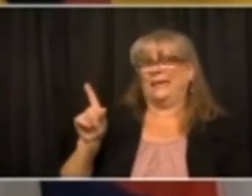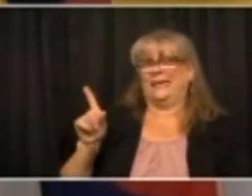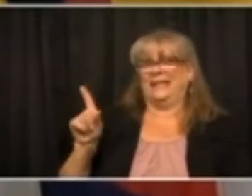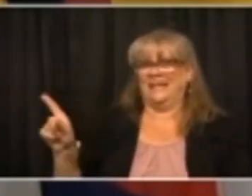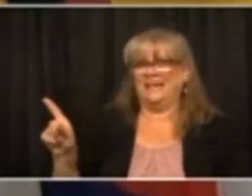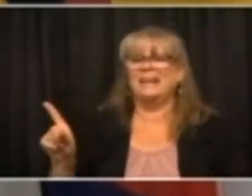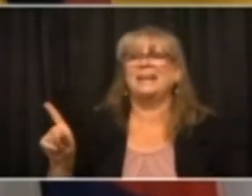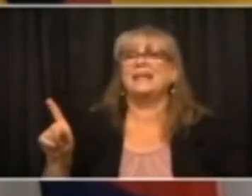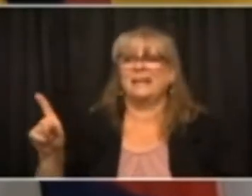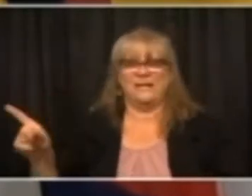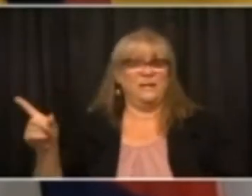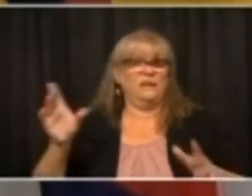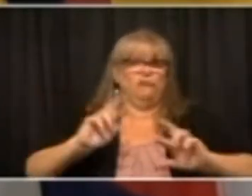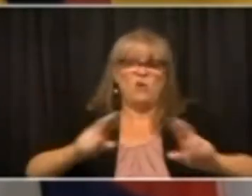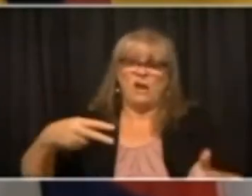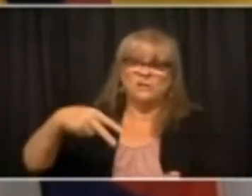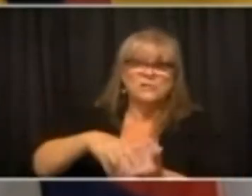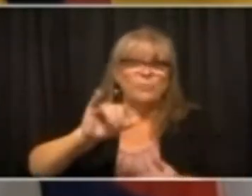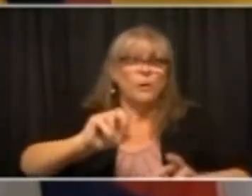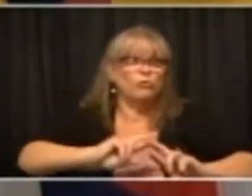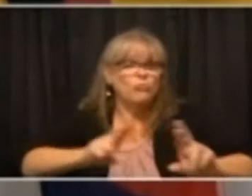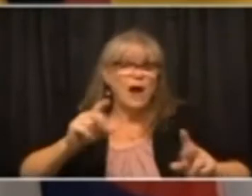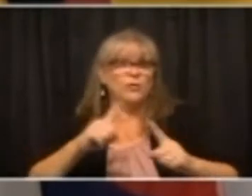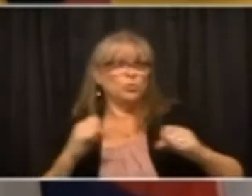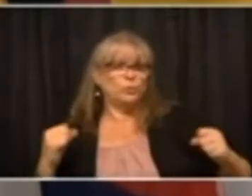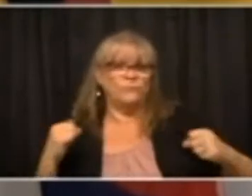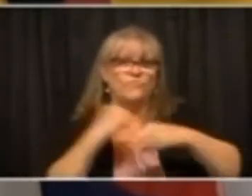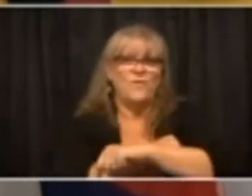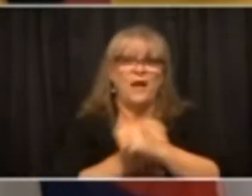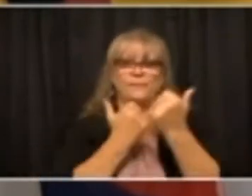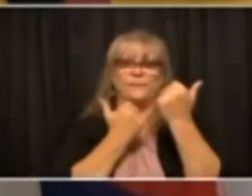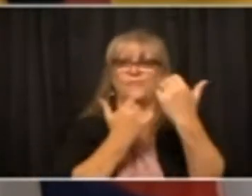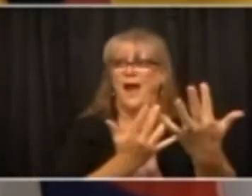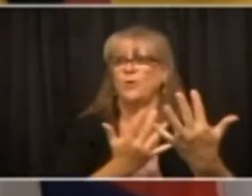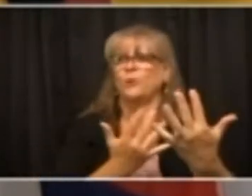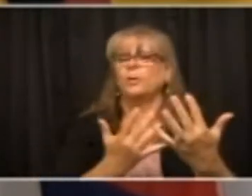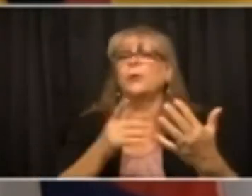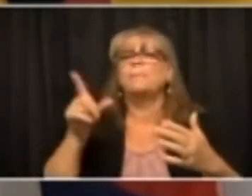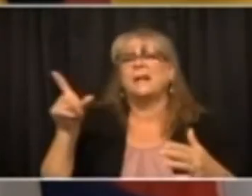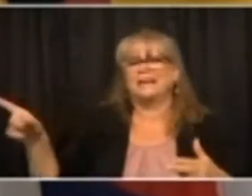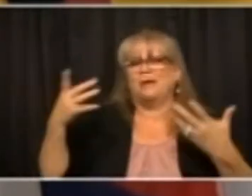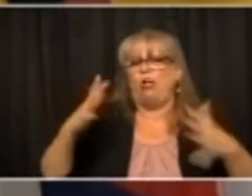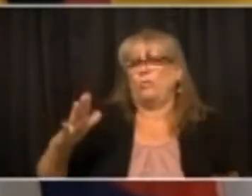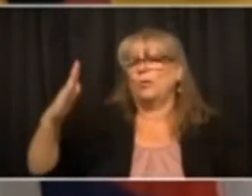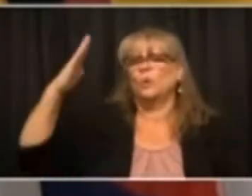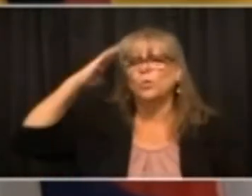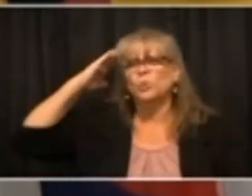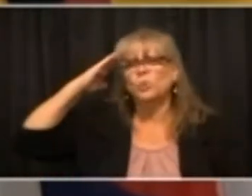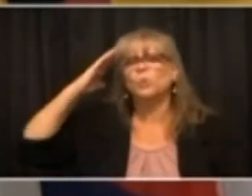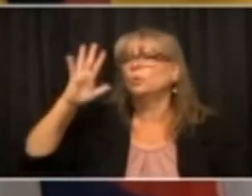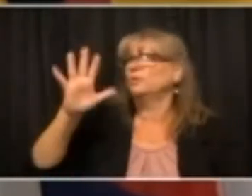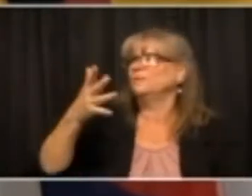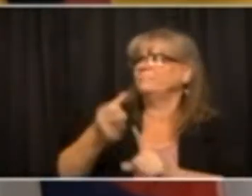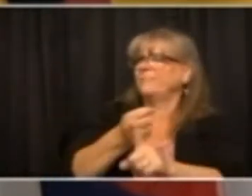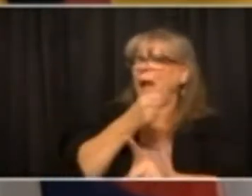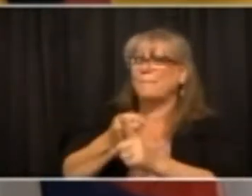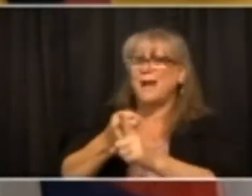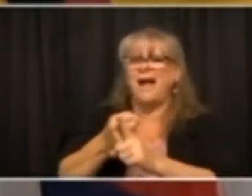knew that there would be a challenging fire season this year and so we were able to make sure that they